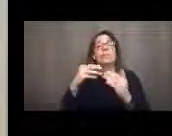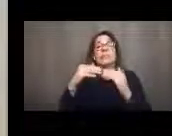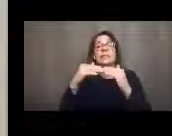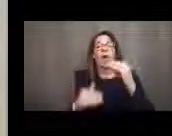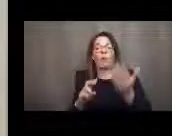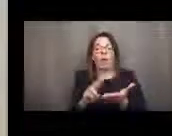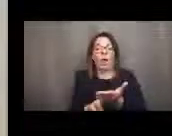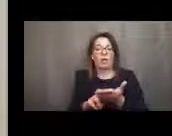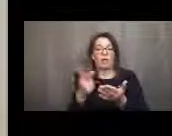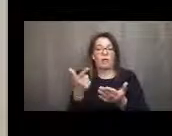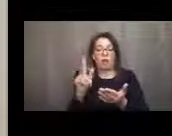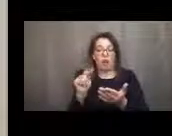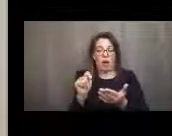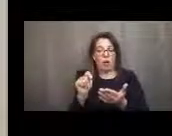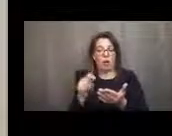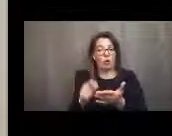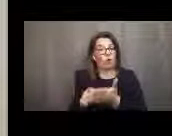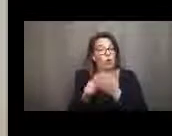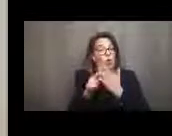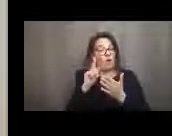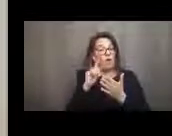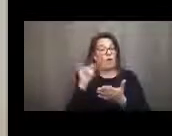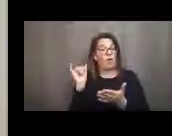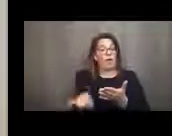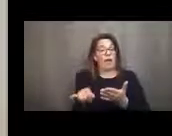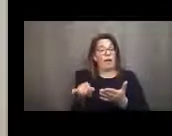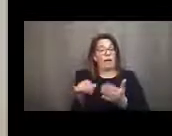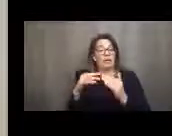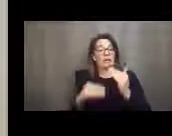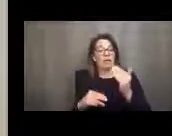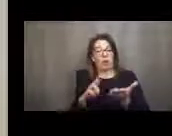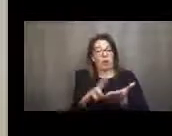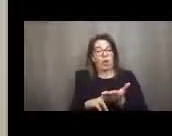and what the requirements are related to Financial Conflict of Interest.